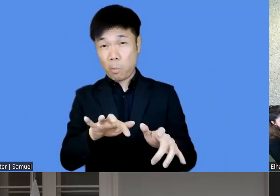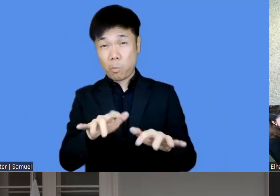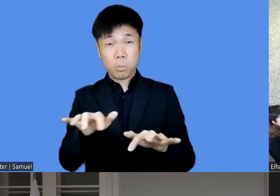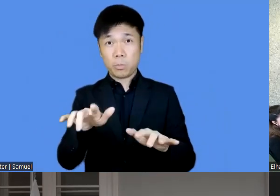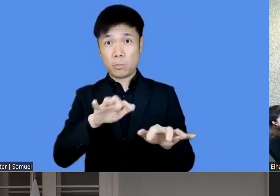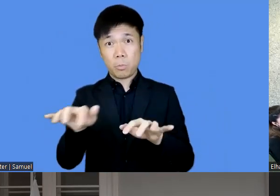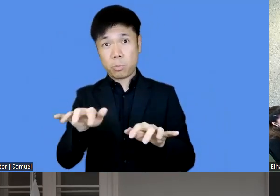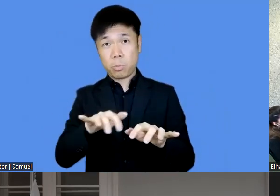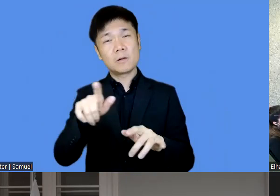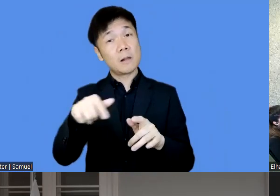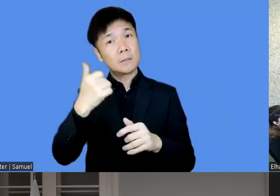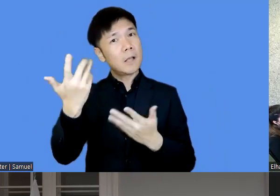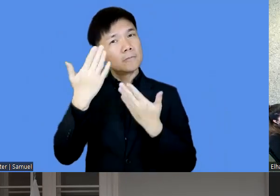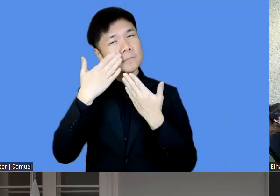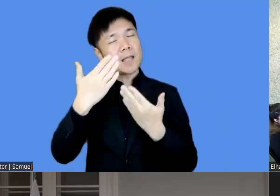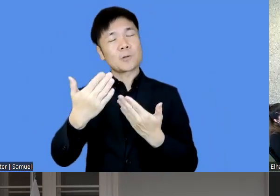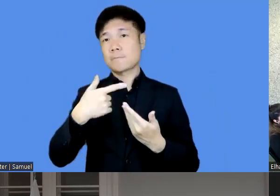Elham Youssefian: Thank you so much, William.